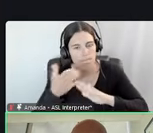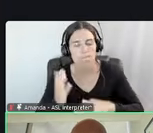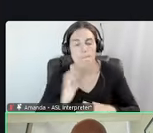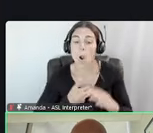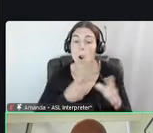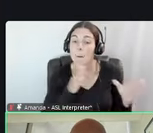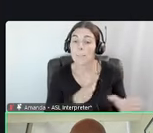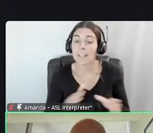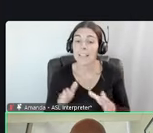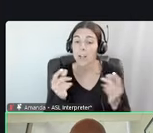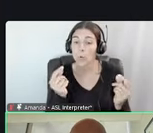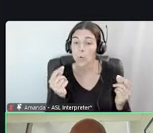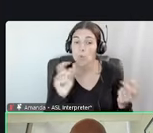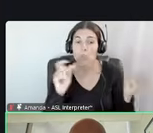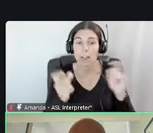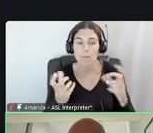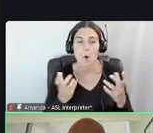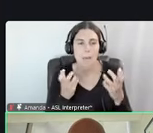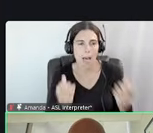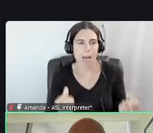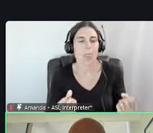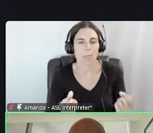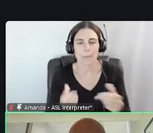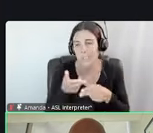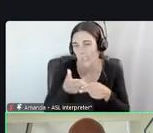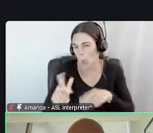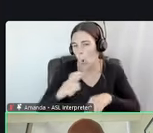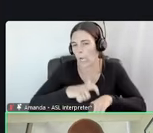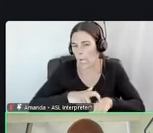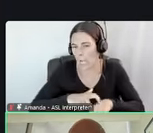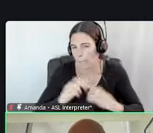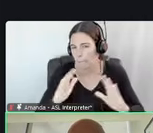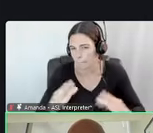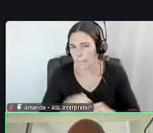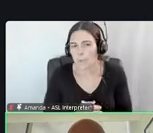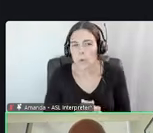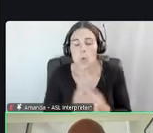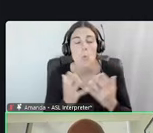able to transform health with a pretty short time period. We wanted to have significant, meaningful,